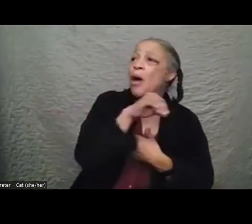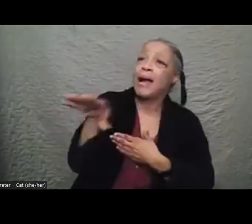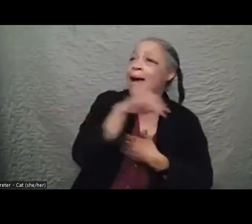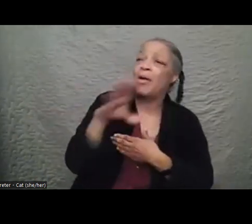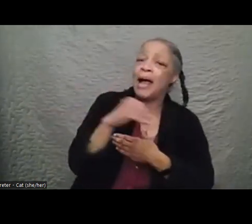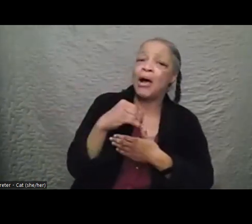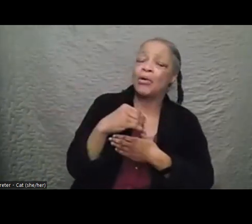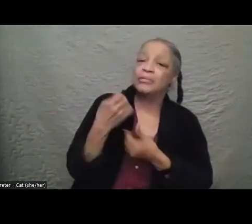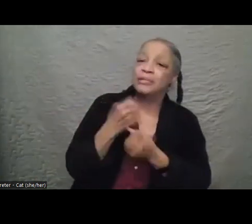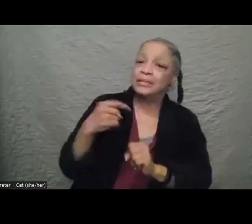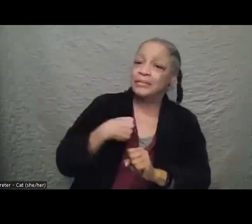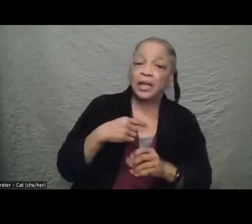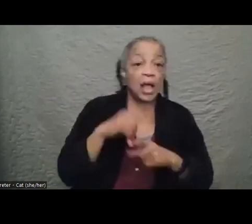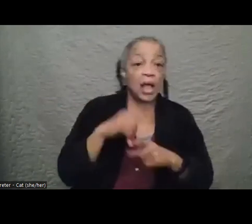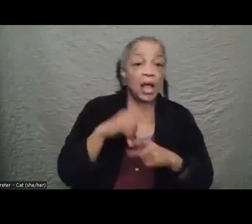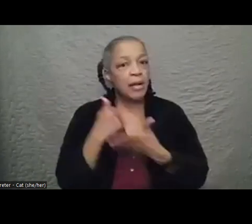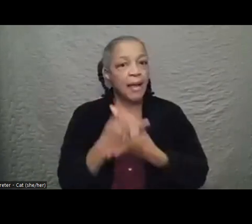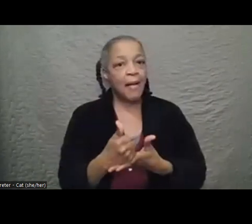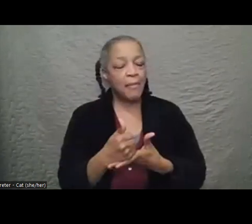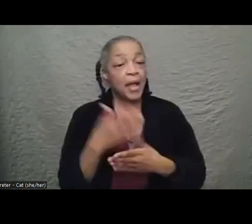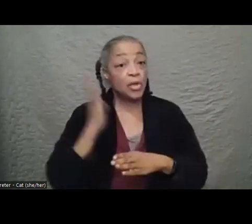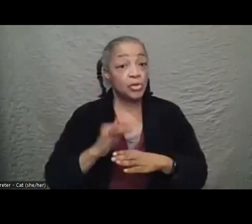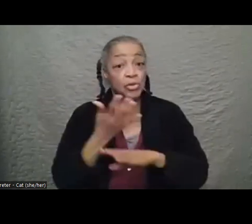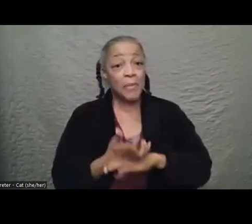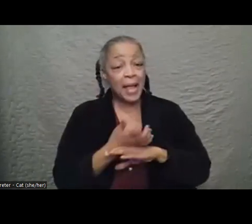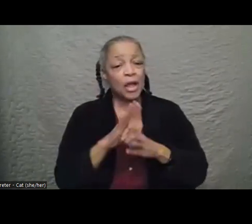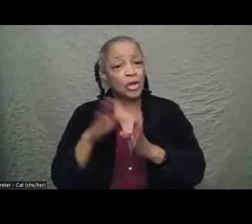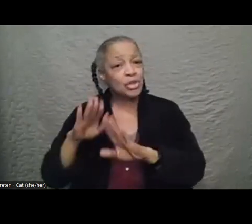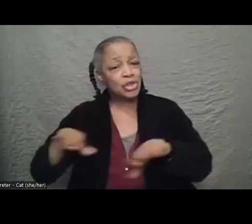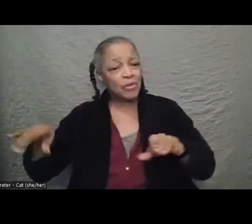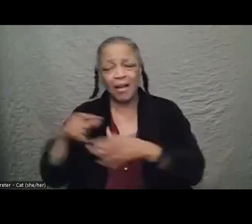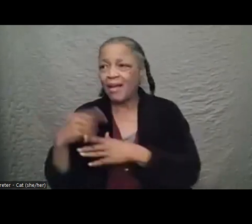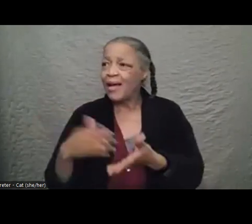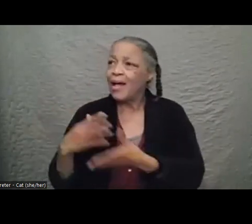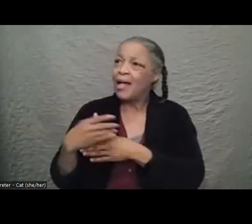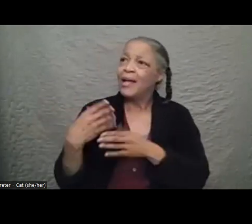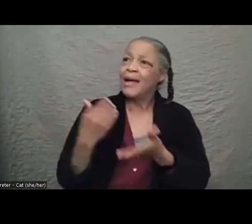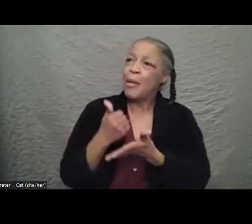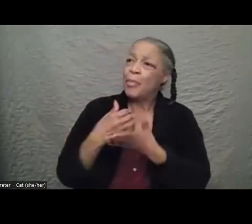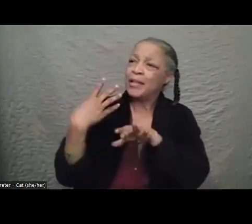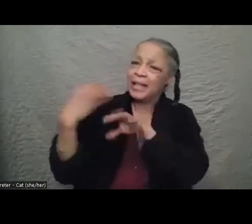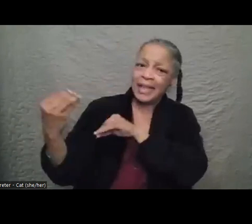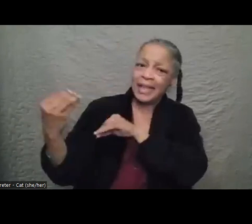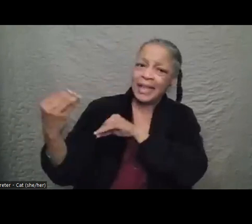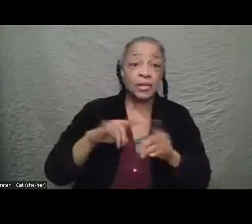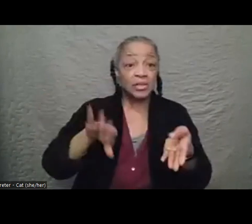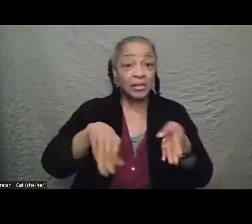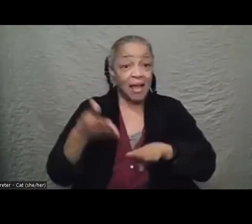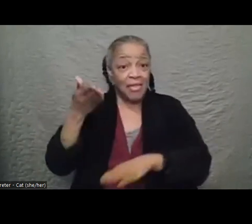I used to beg her children to get her out of there. Unfortunately she passed away there in my arms.